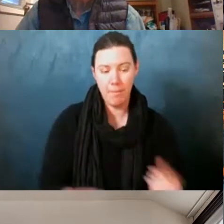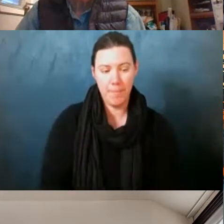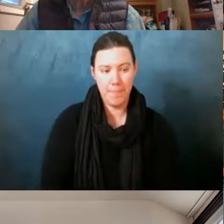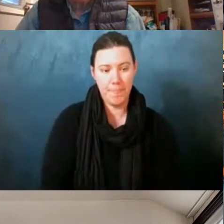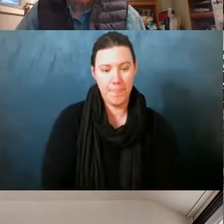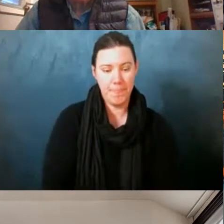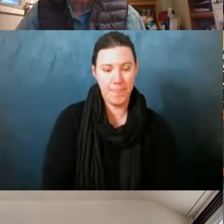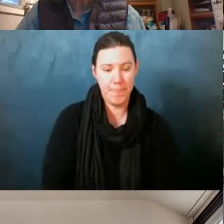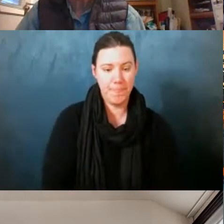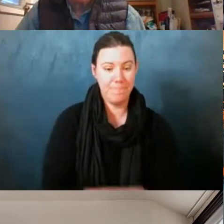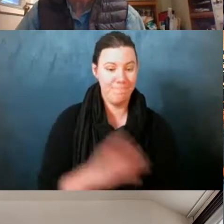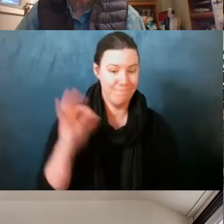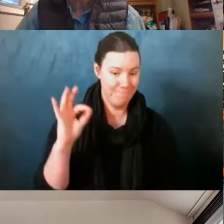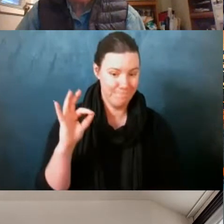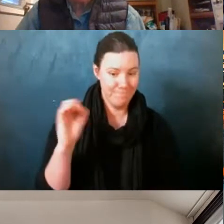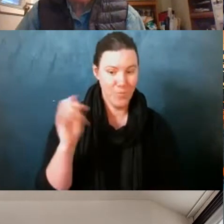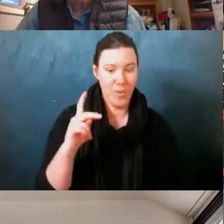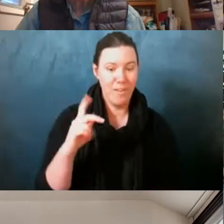Perfect. Well welcome everybody. Appreciate it.